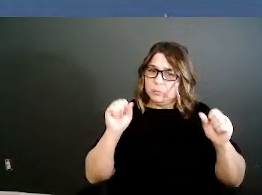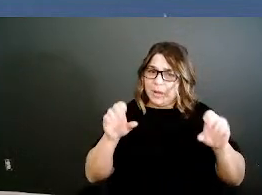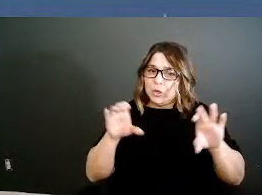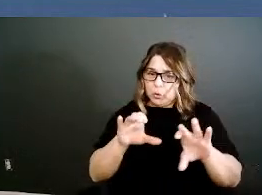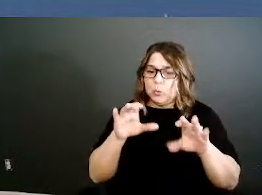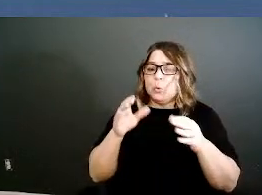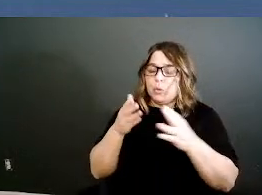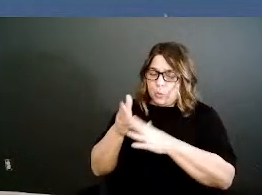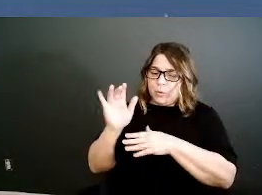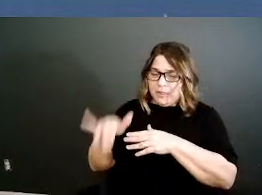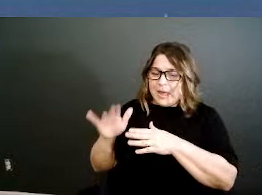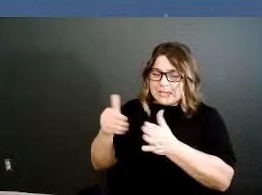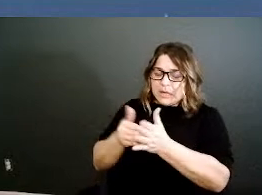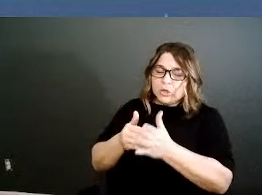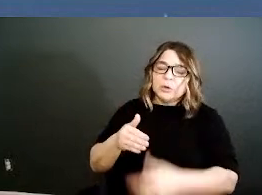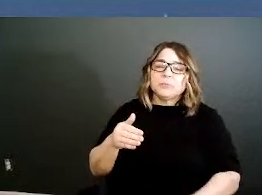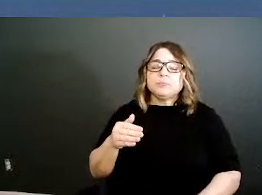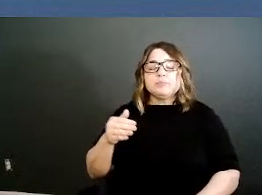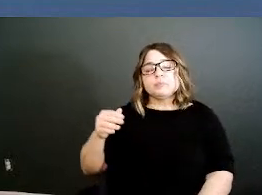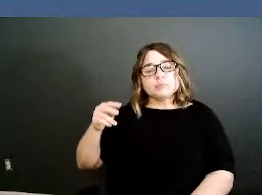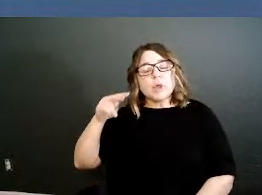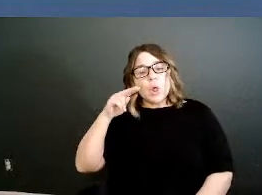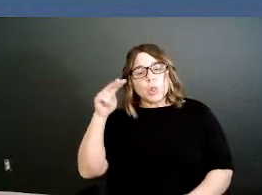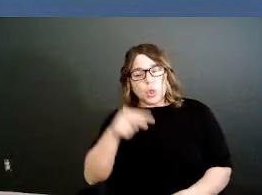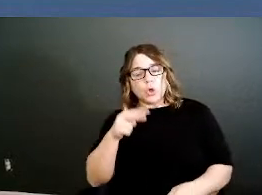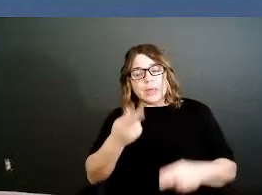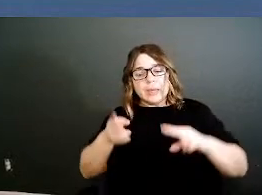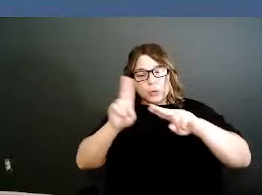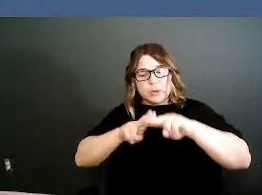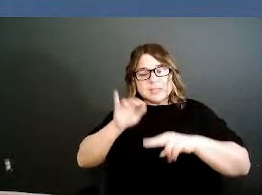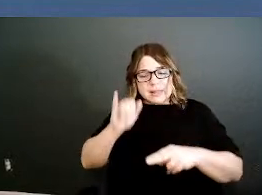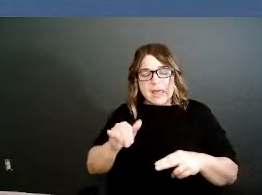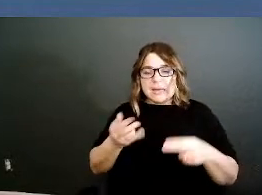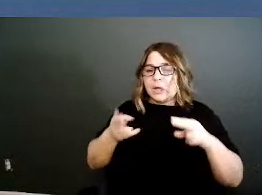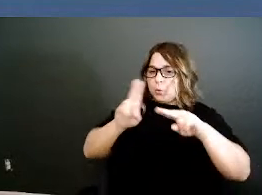THIS IS YOUR LAST TIME TO BE BOLD BEFORE A STRONG MAYOR TAKES HOLD.